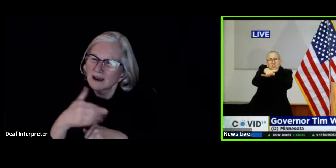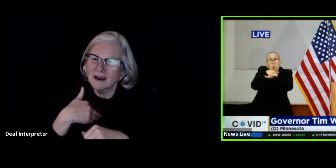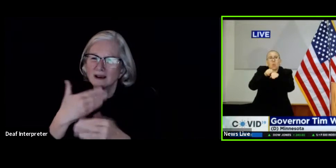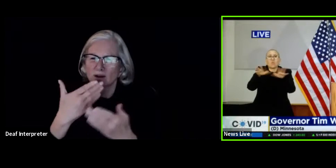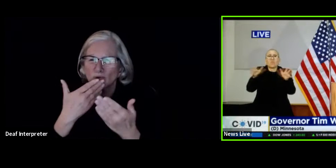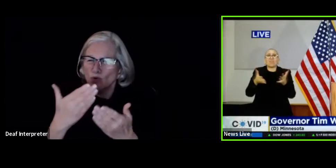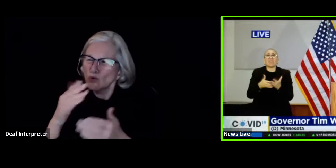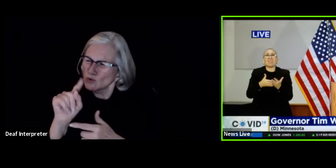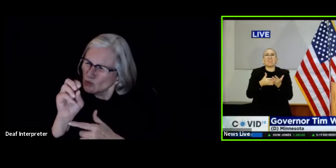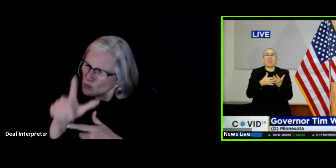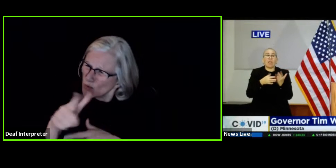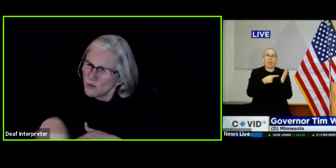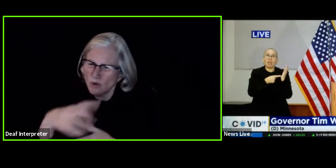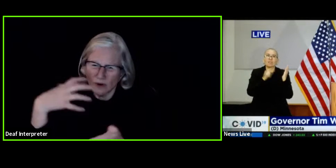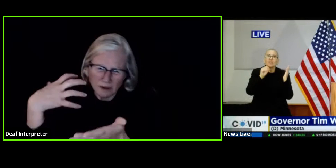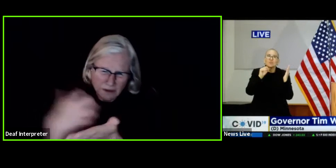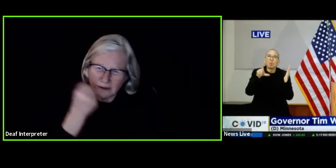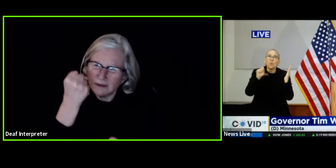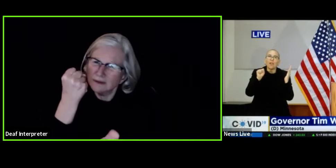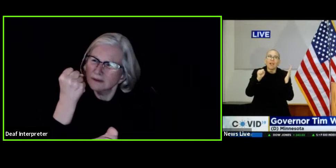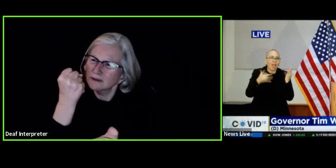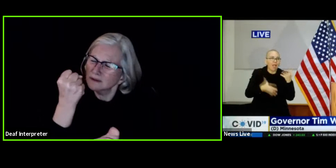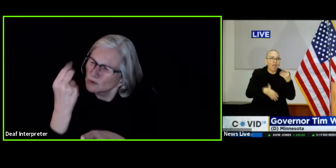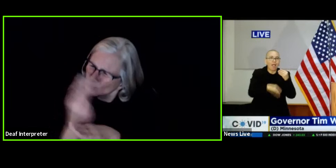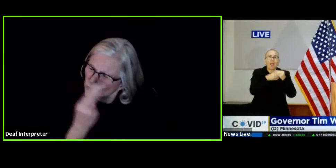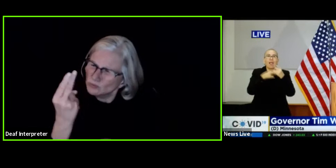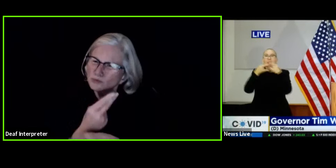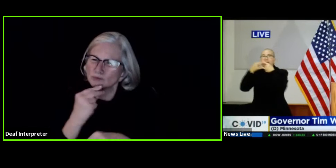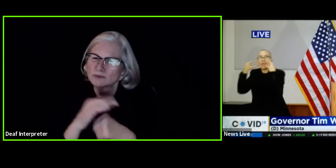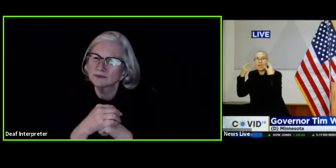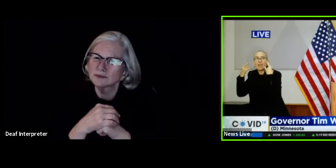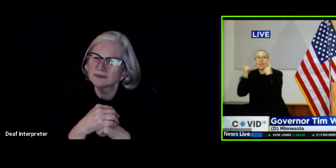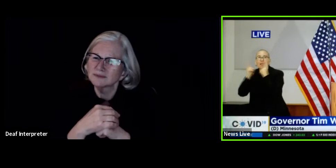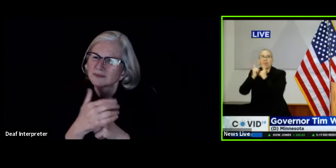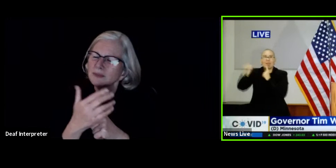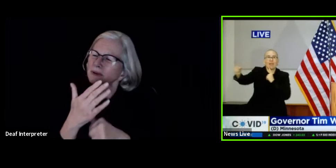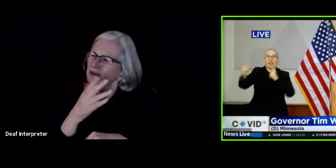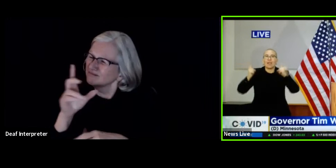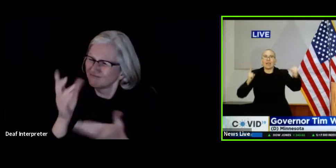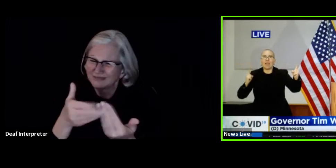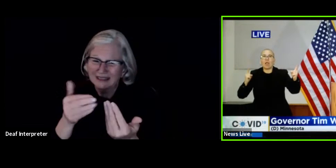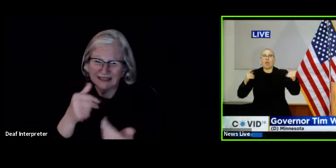REAL TOOL FROM WEARING A MASK TO SOCIAL DISTANCING TO NOW PUTTING THIS ON YOUR